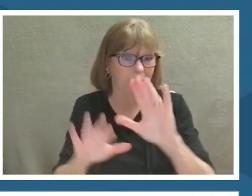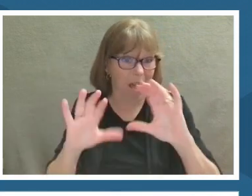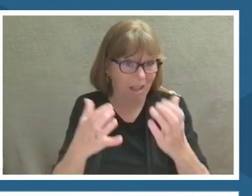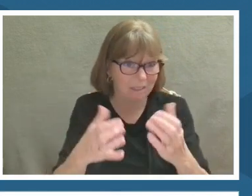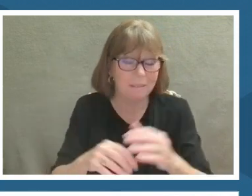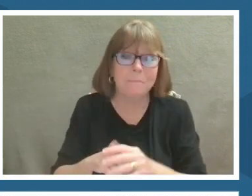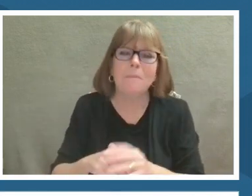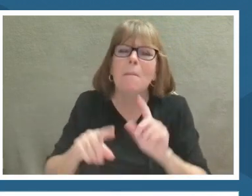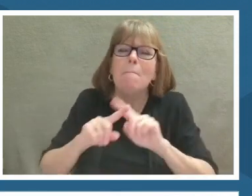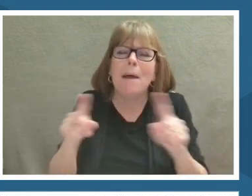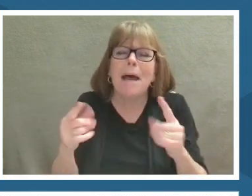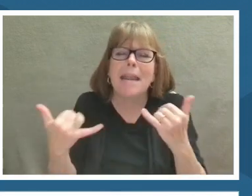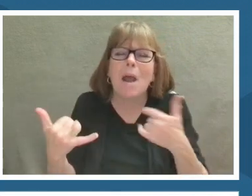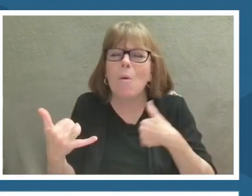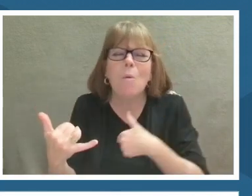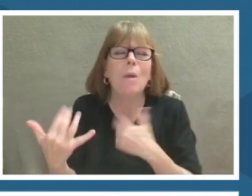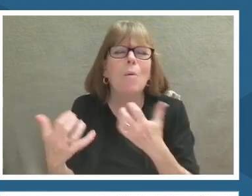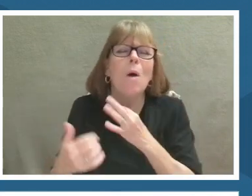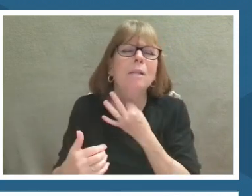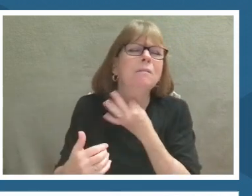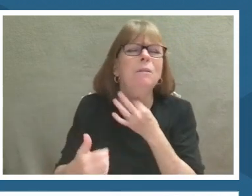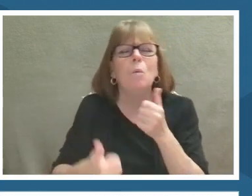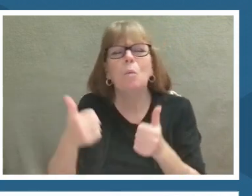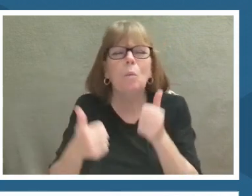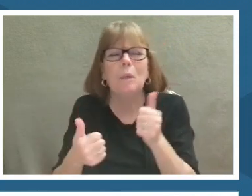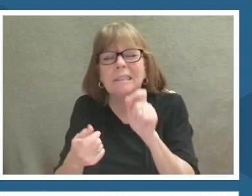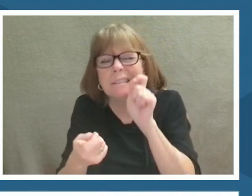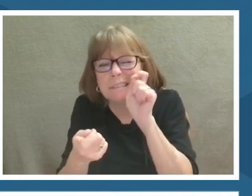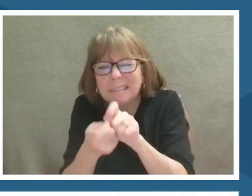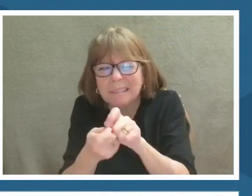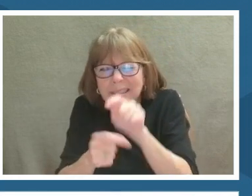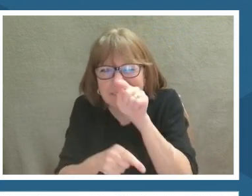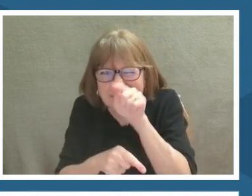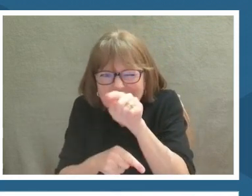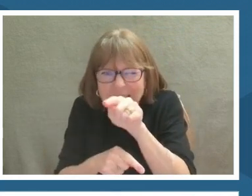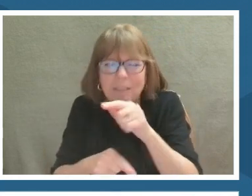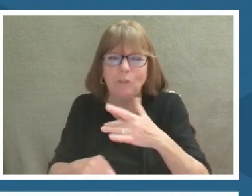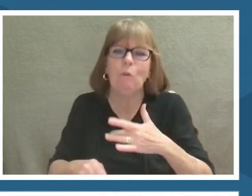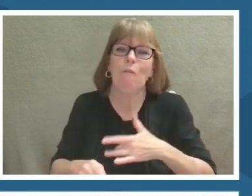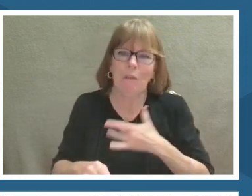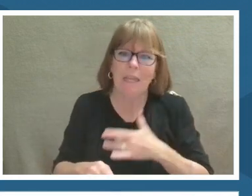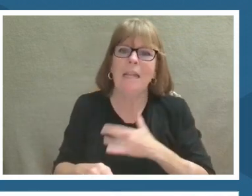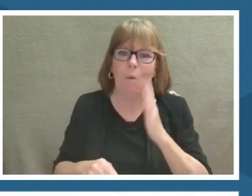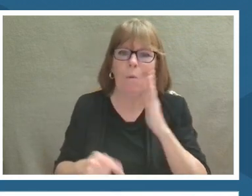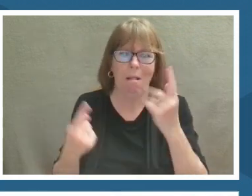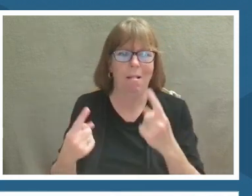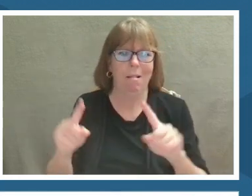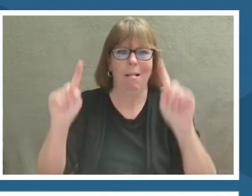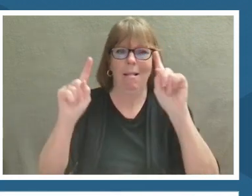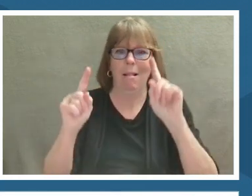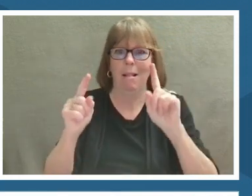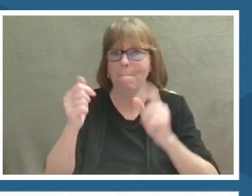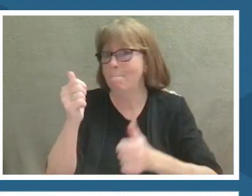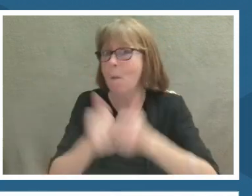one of these do you feel is the most successful